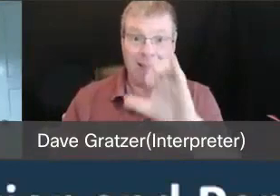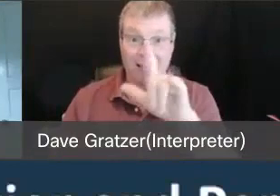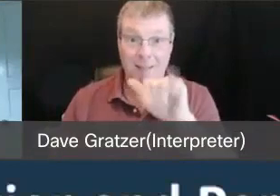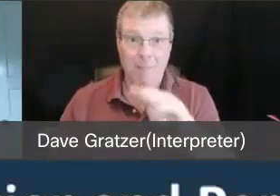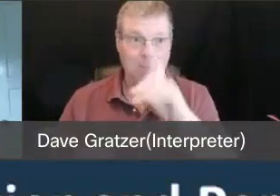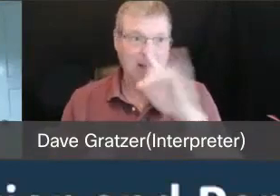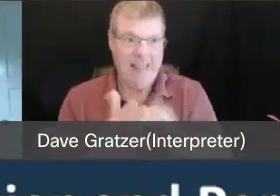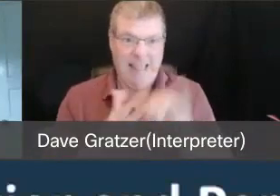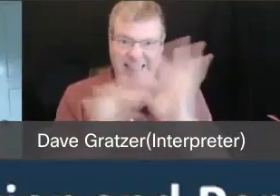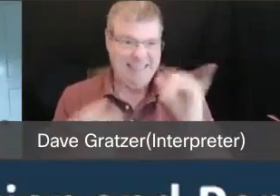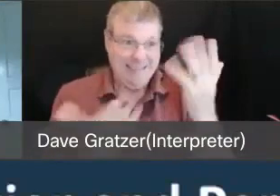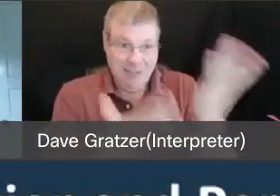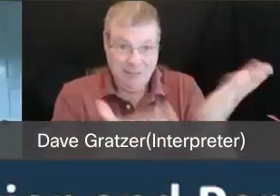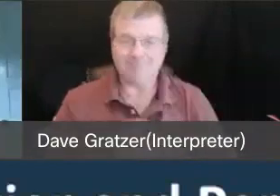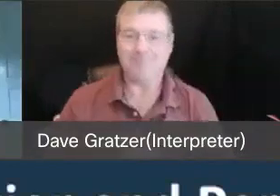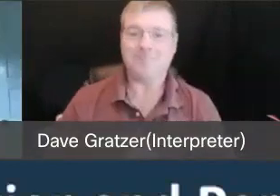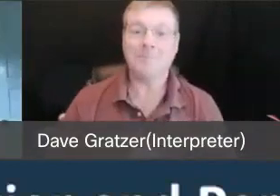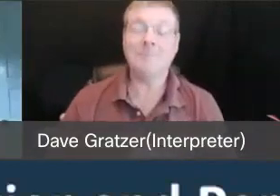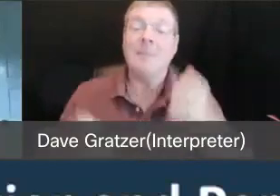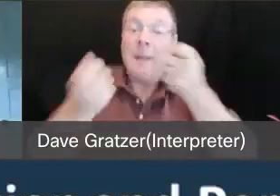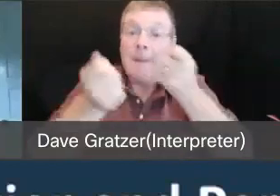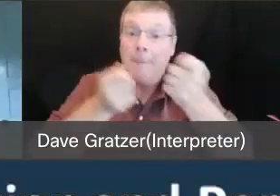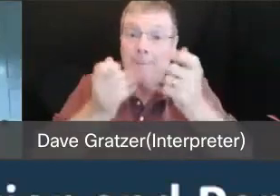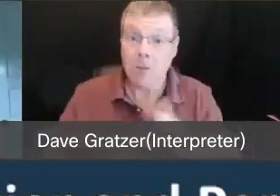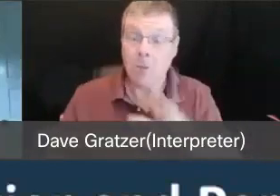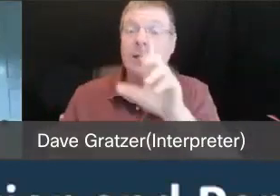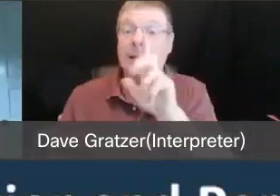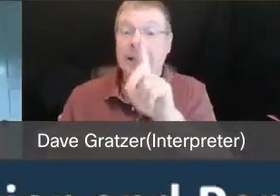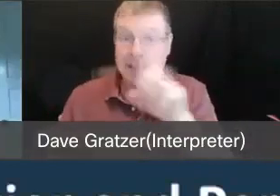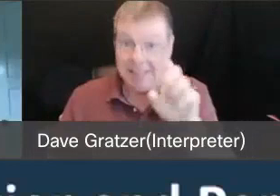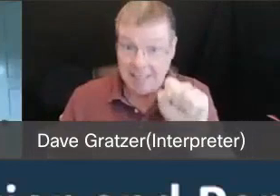The managers at DDS have been required, mandated to take